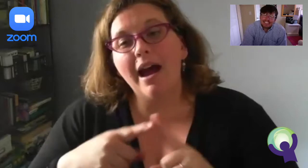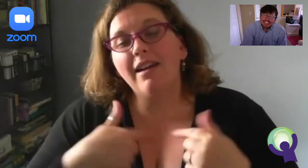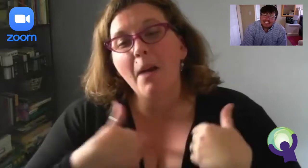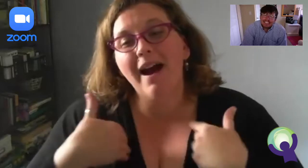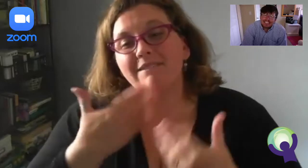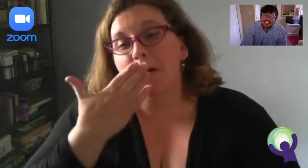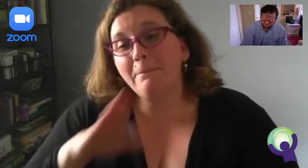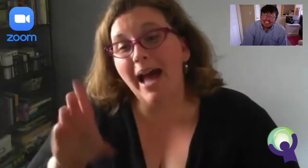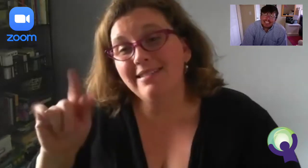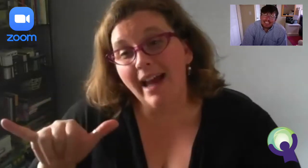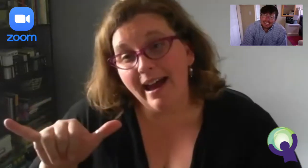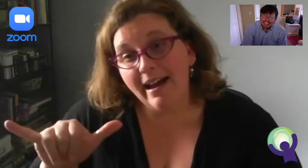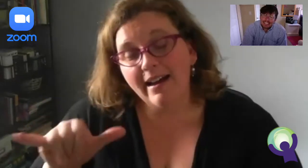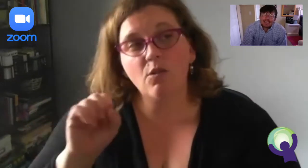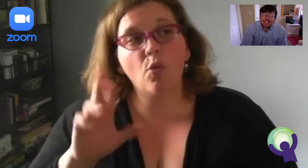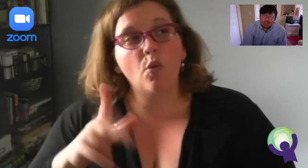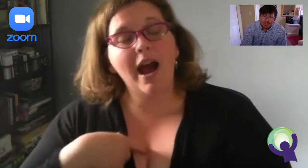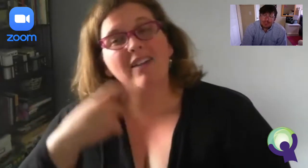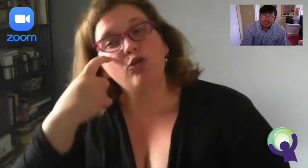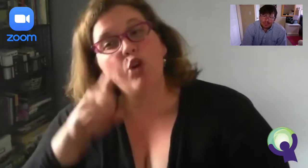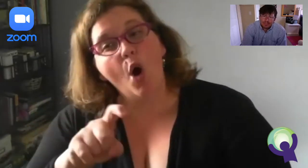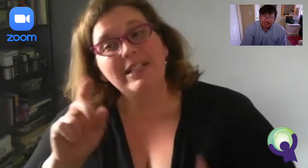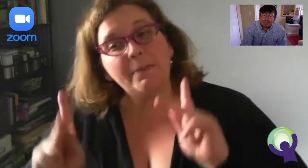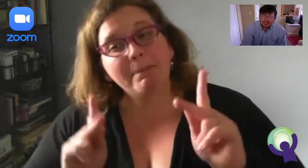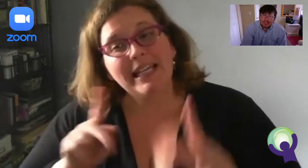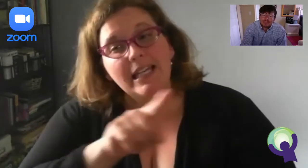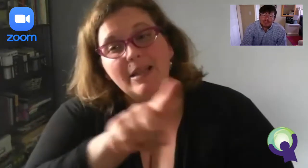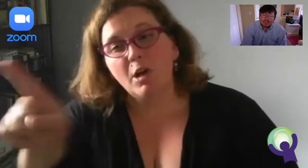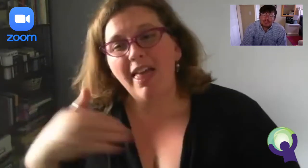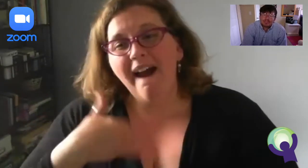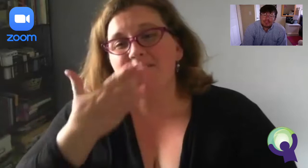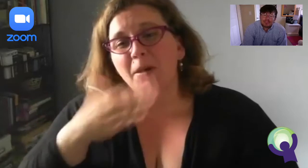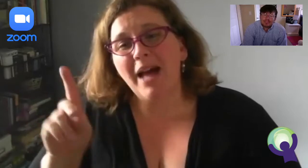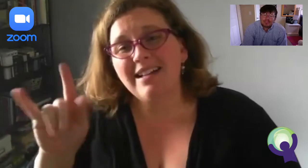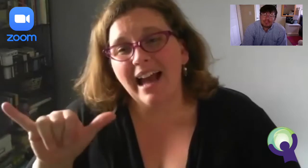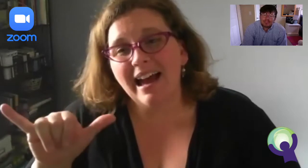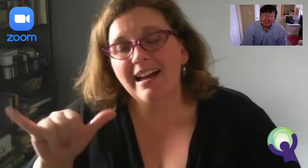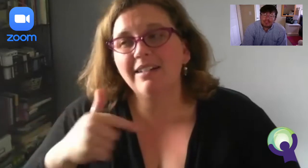sometimes when i'm having a bad day or i notice that the people around me